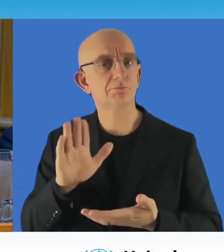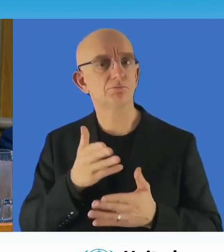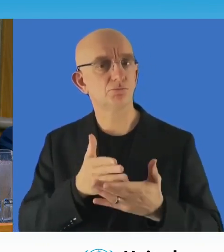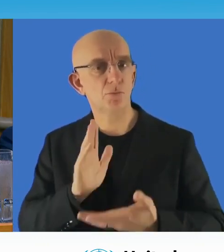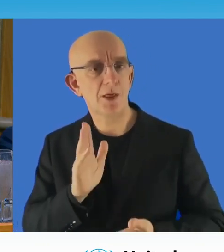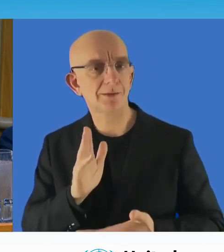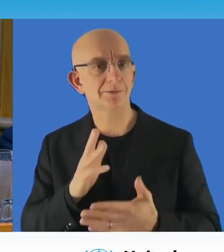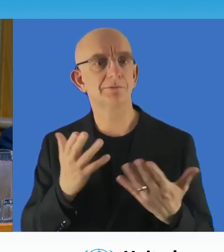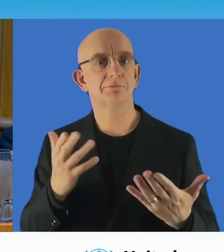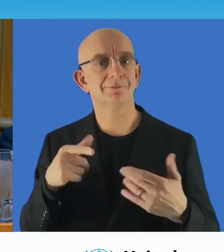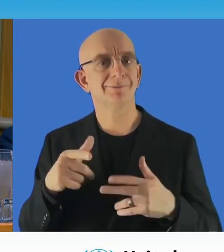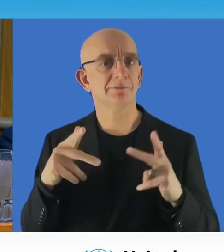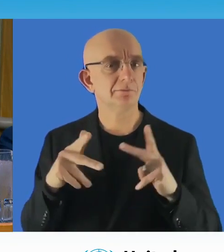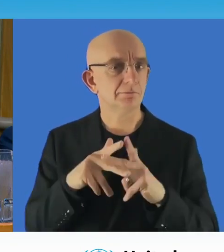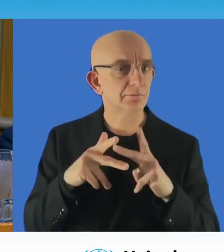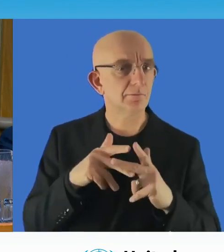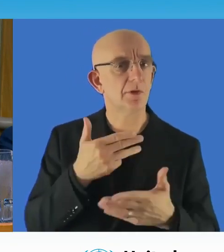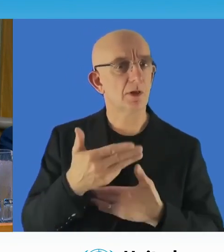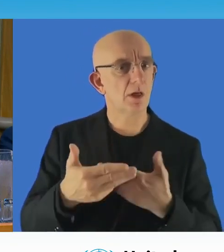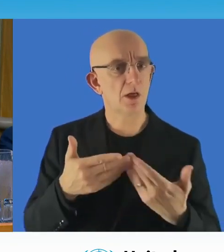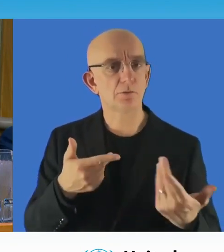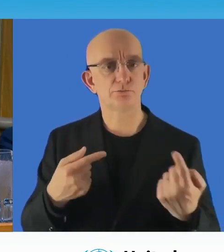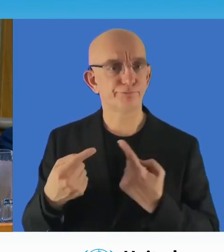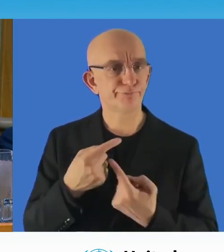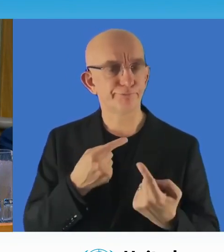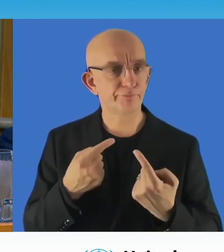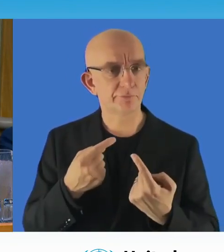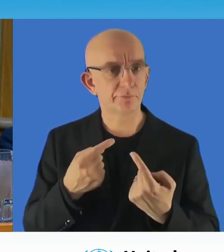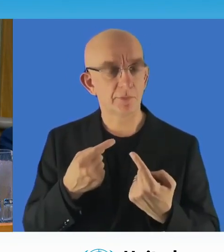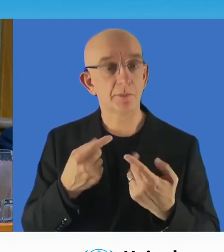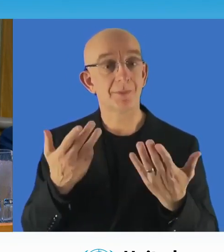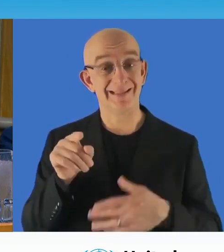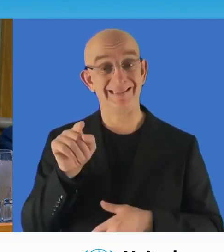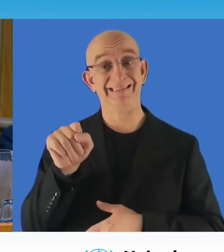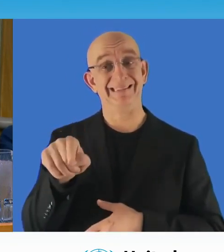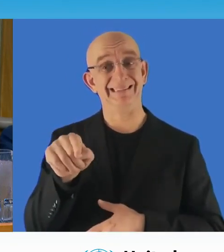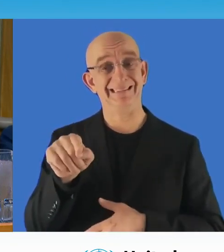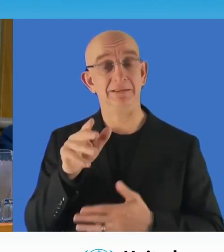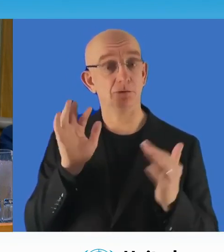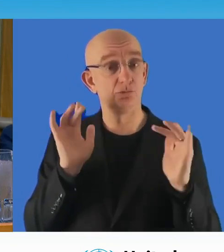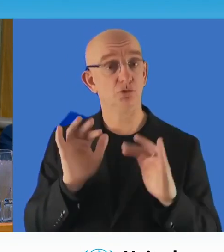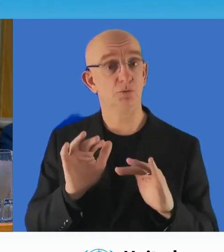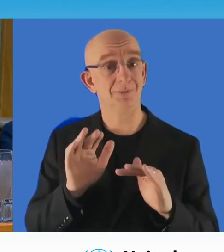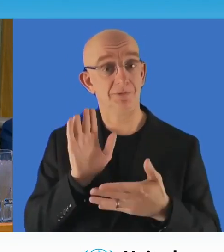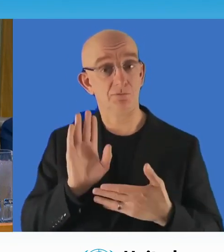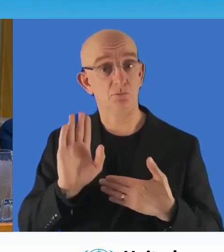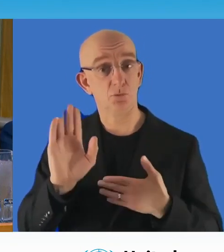world Summits for Social Development it is vital to carry forward such commitments with concrete